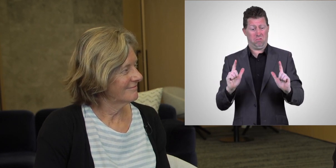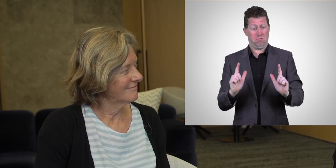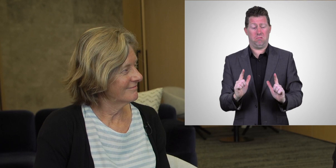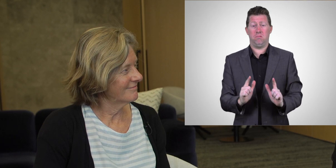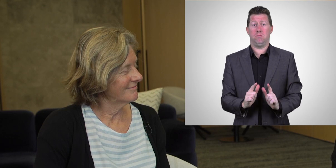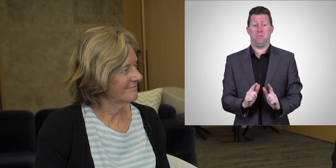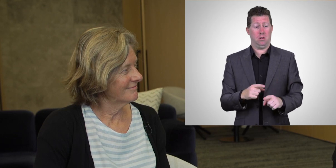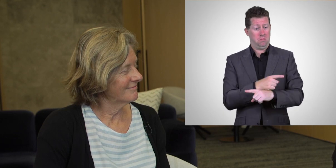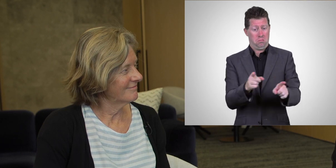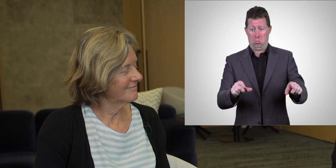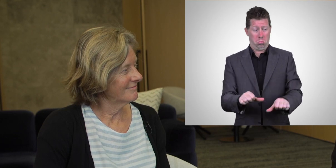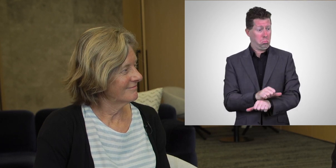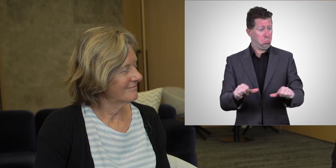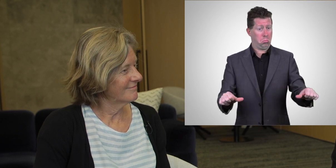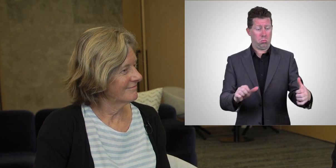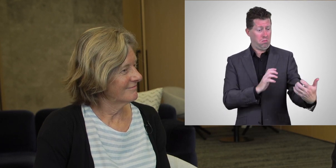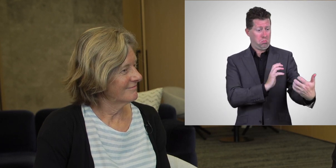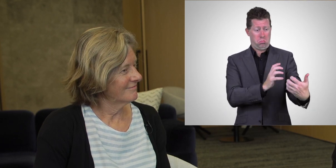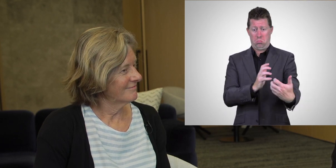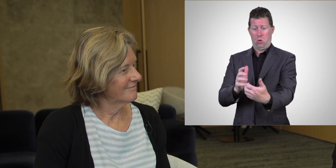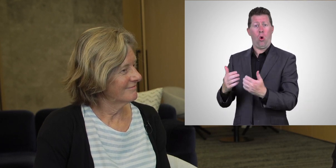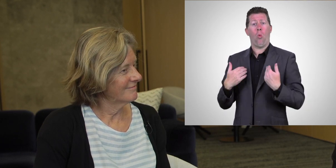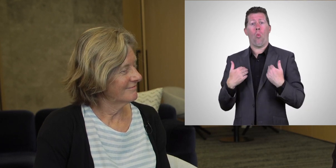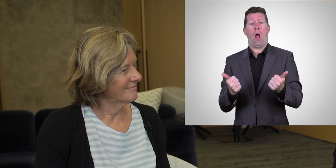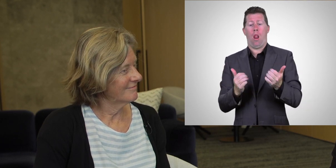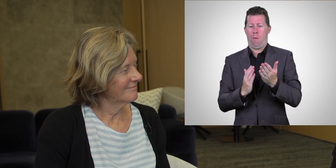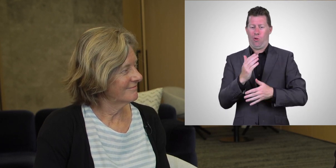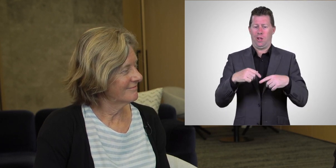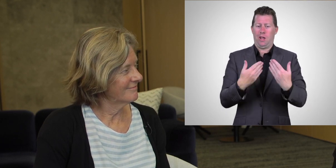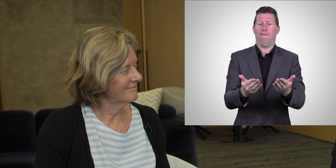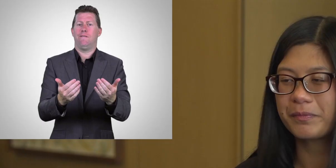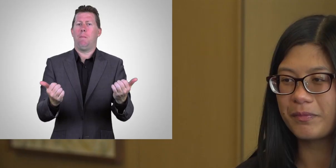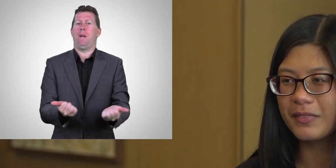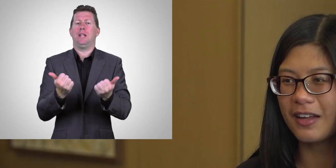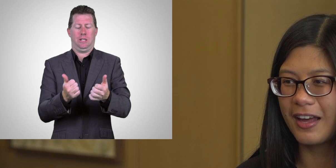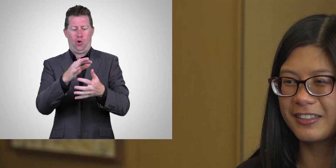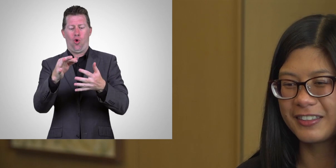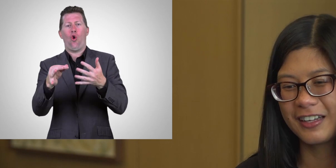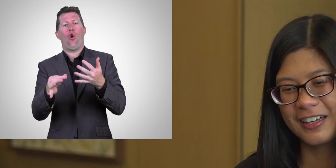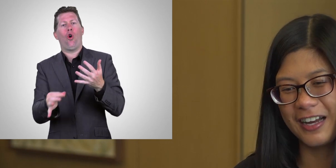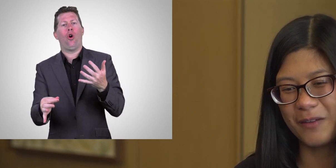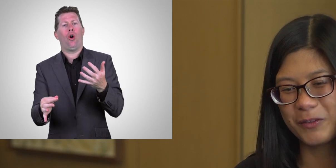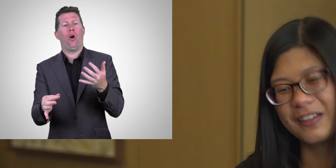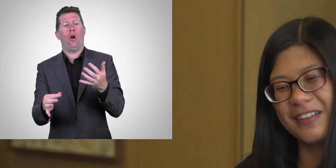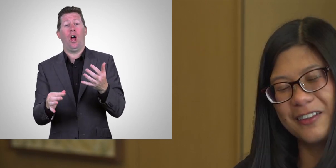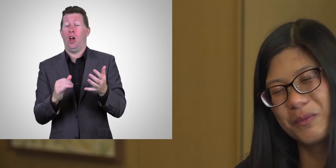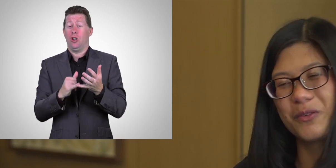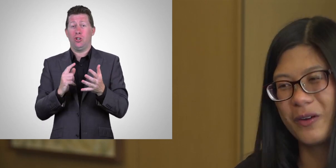met through the inclusive assessment options provided, and really that little bit of work